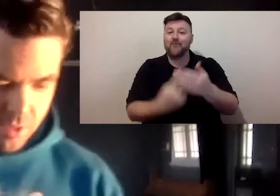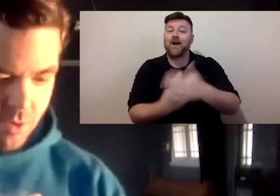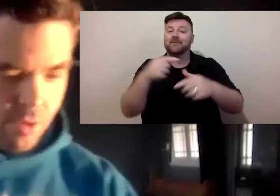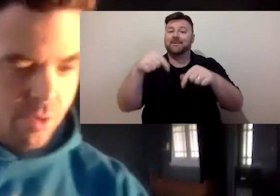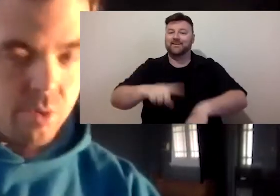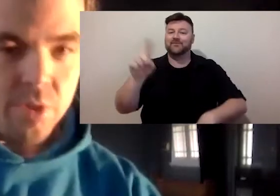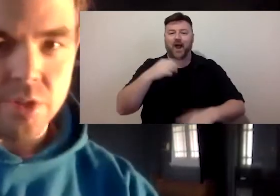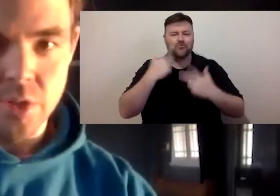All you do is